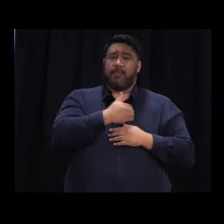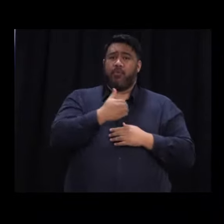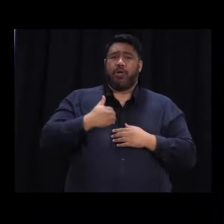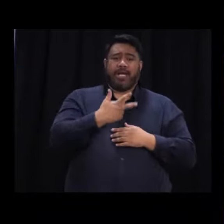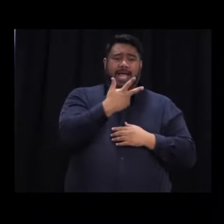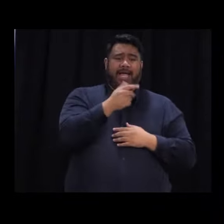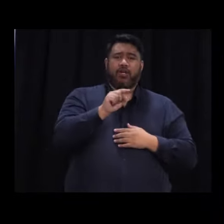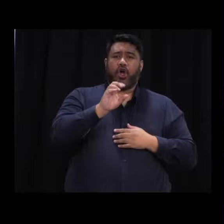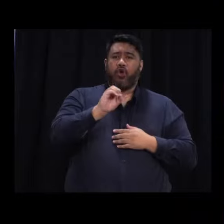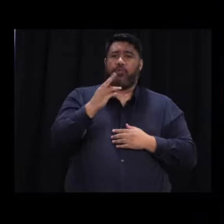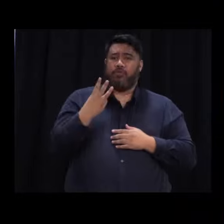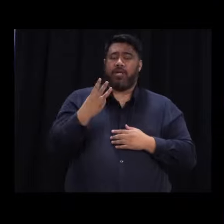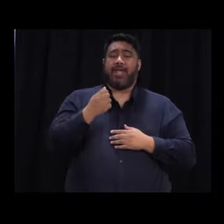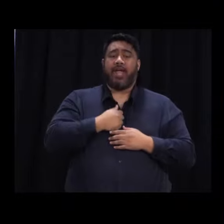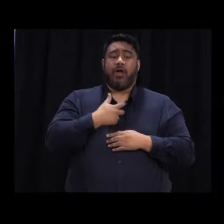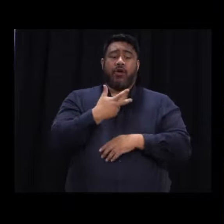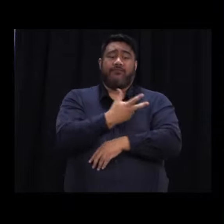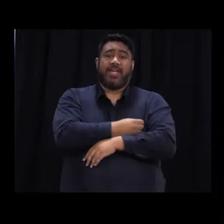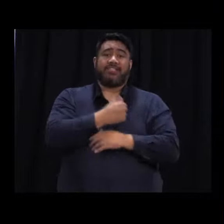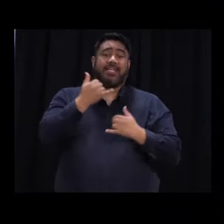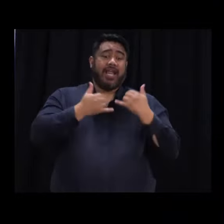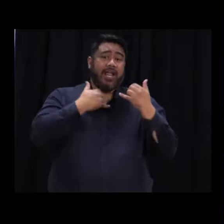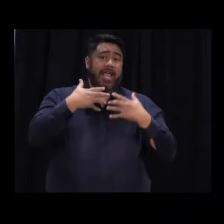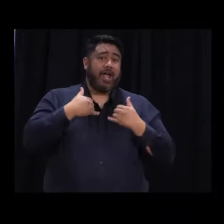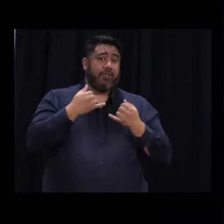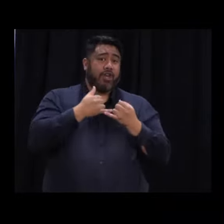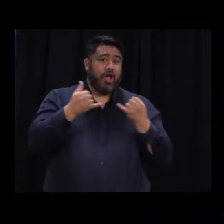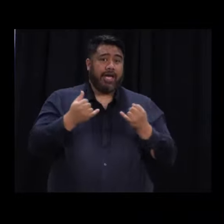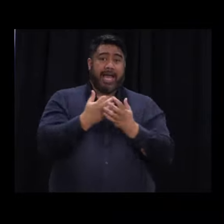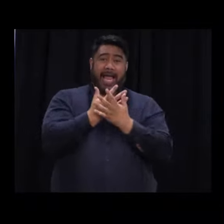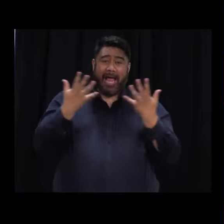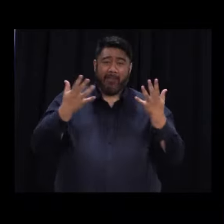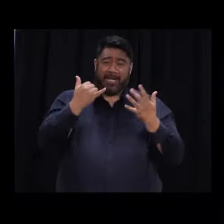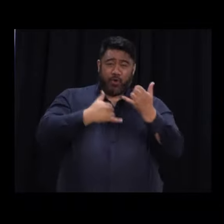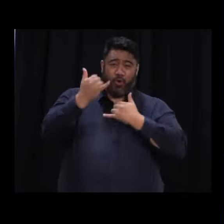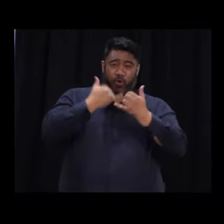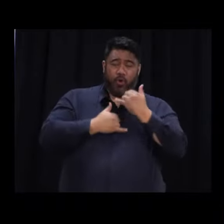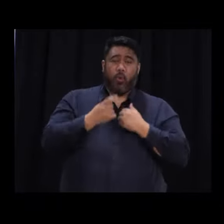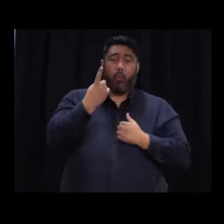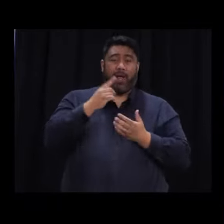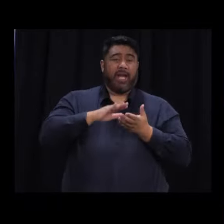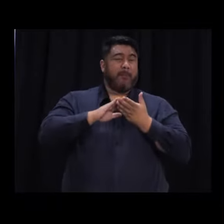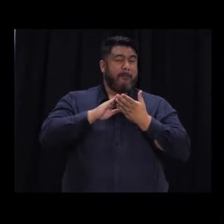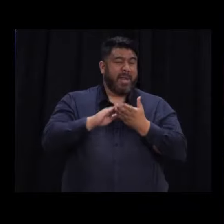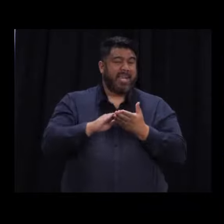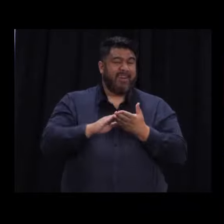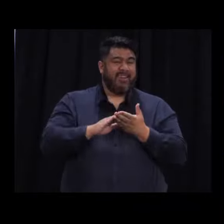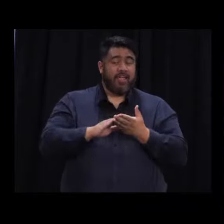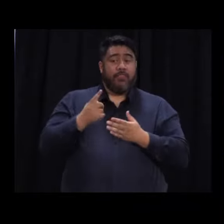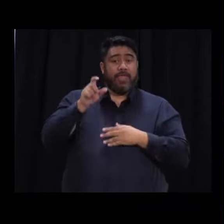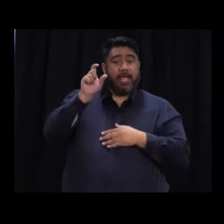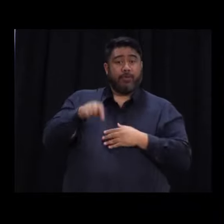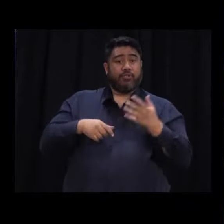progress enter. On a separate but related note, yesterday at 8:03 in the morning our COVID